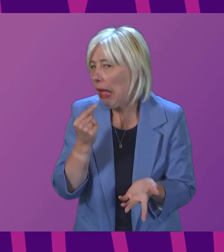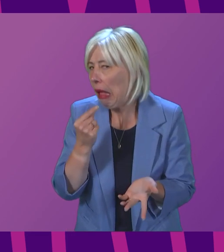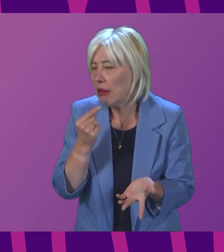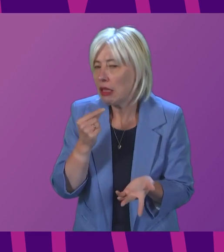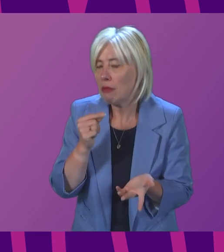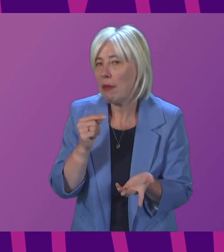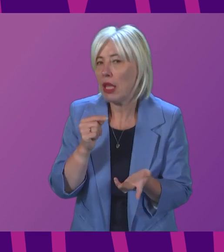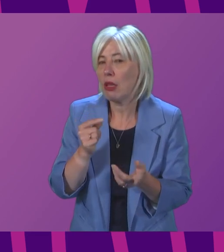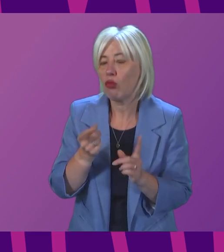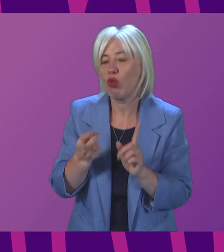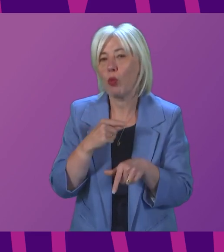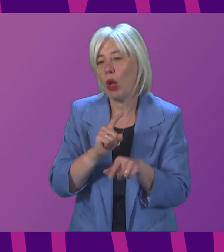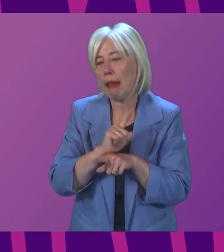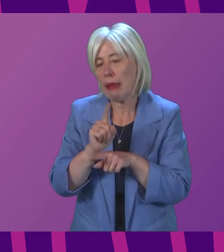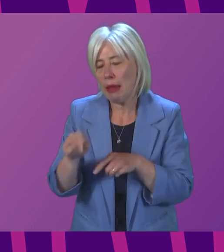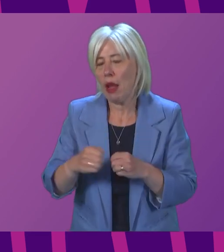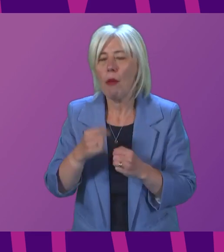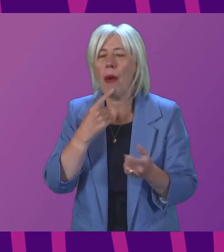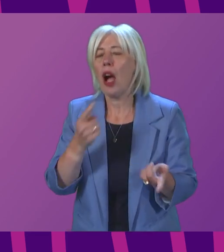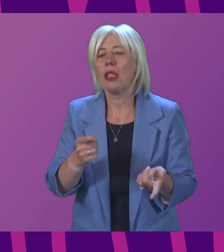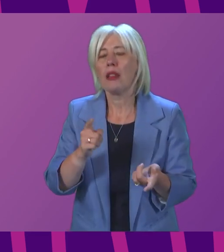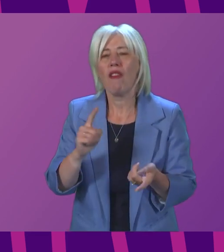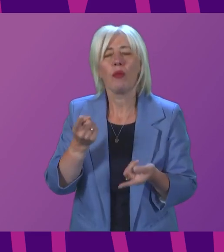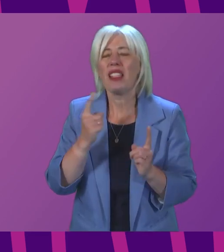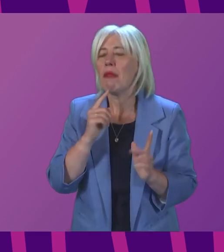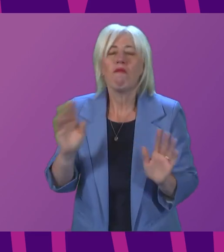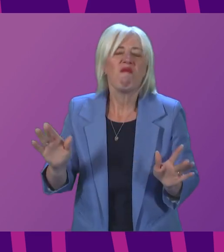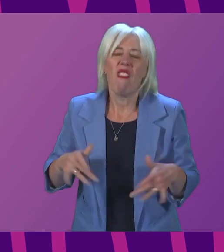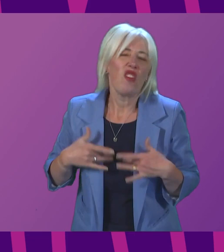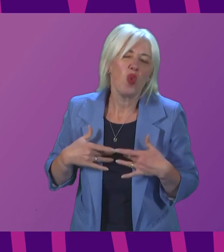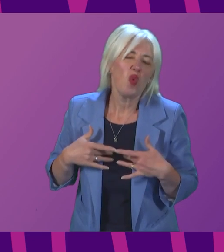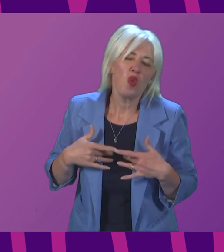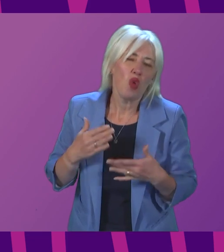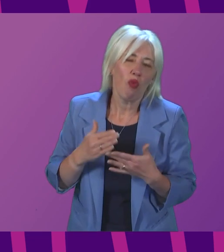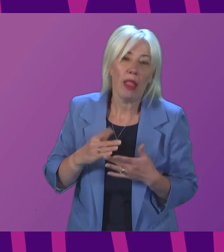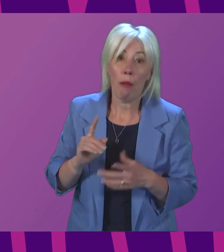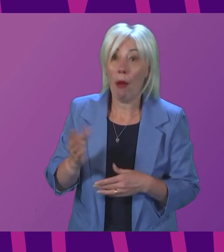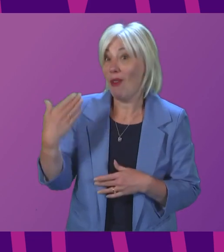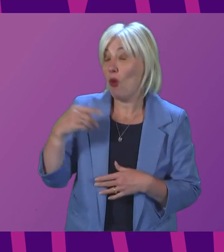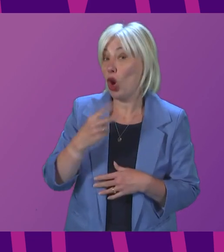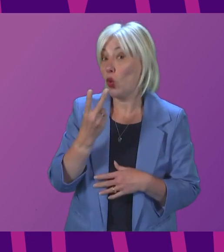The First Minister said that she does not really have a view. Clearly, however, she used to have a view. In 2015, the First Minister said: